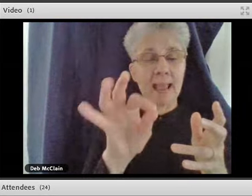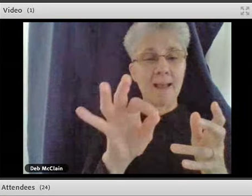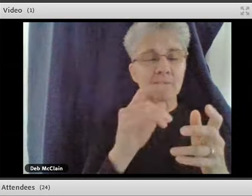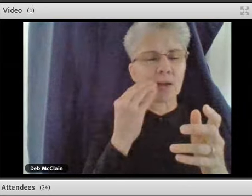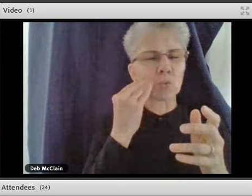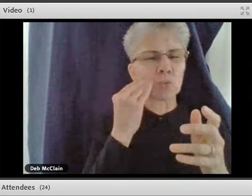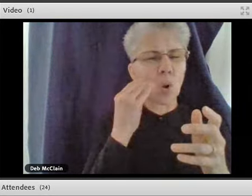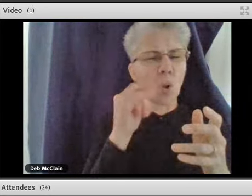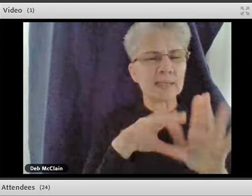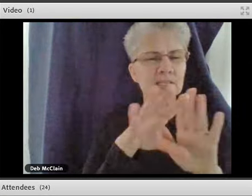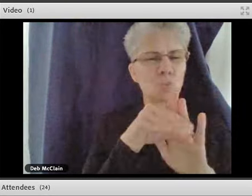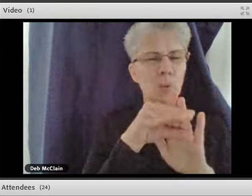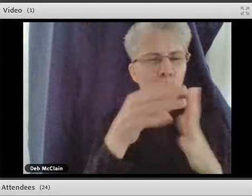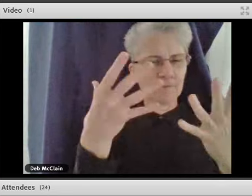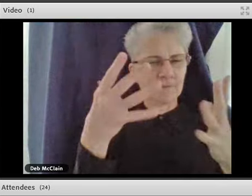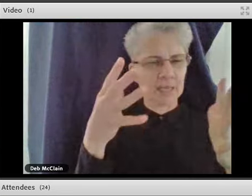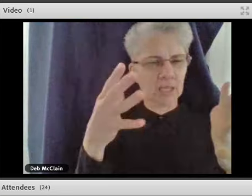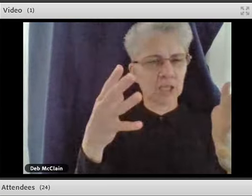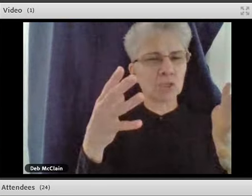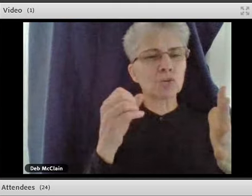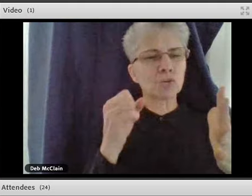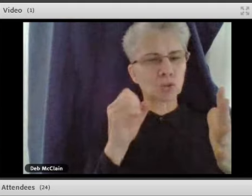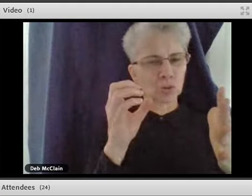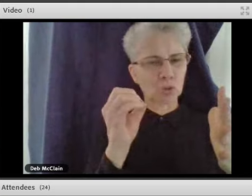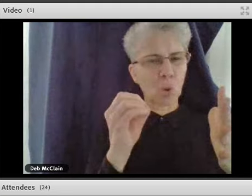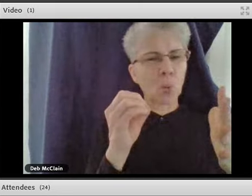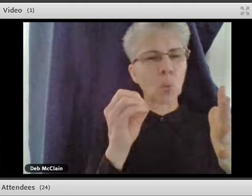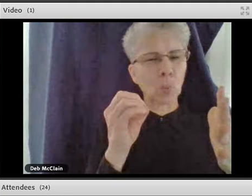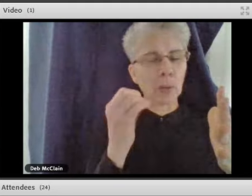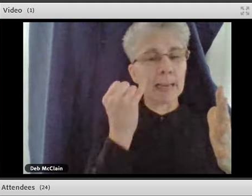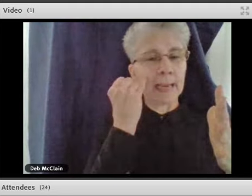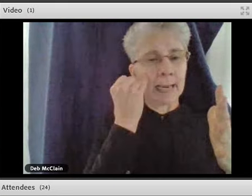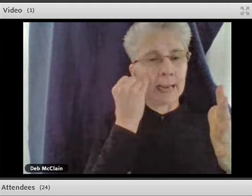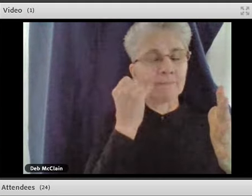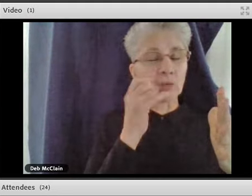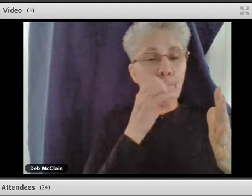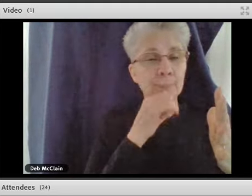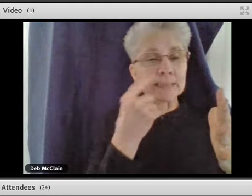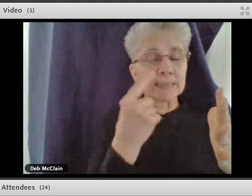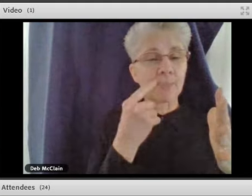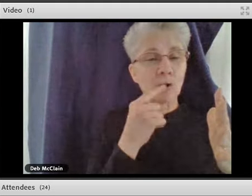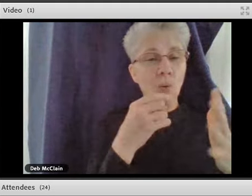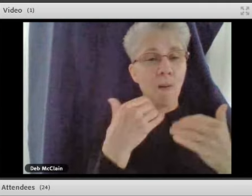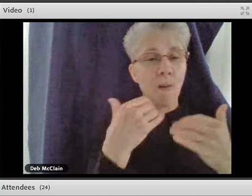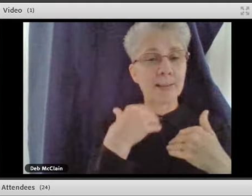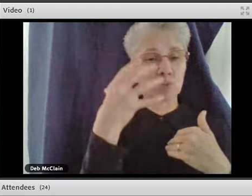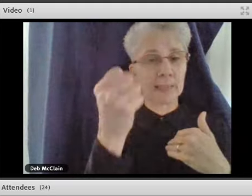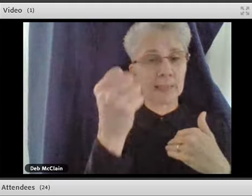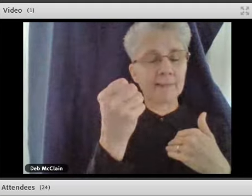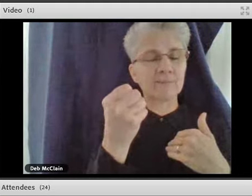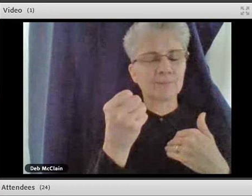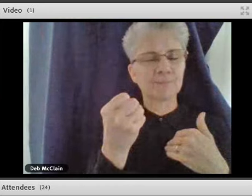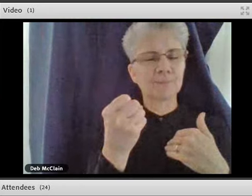I'll post the link here, again, in case you want the PDF. And I know that this has been recorded.